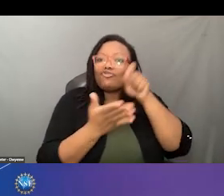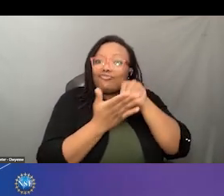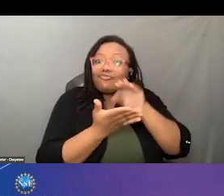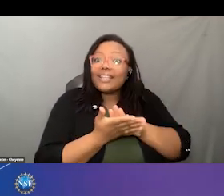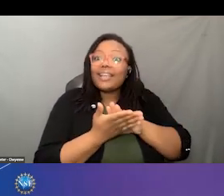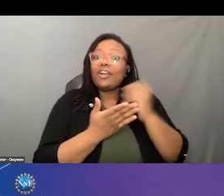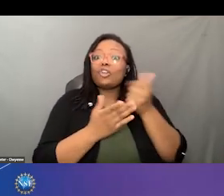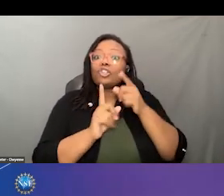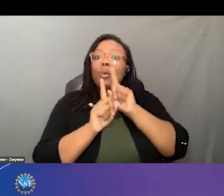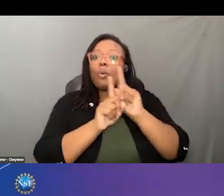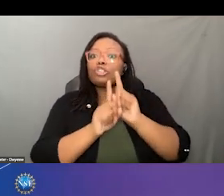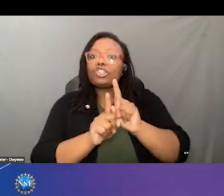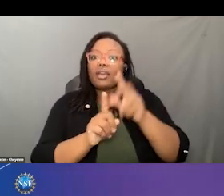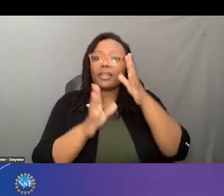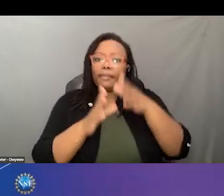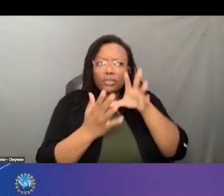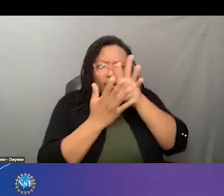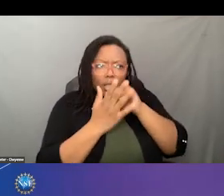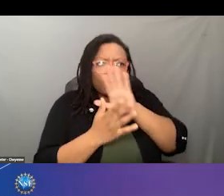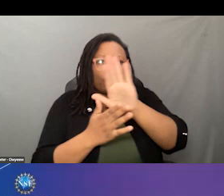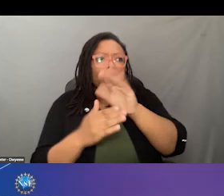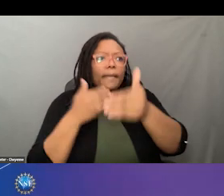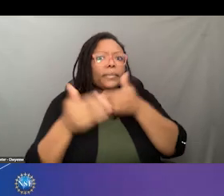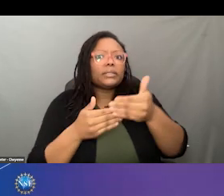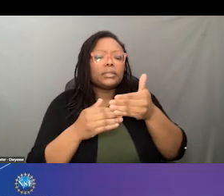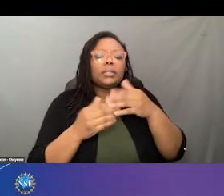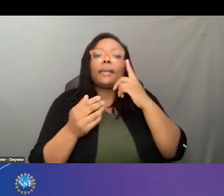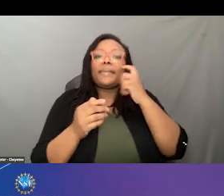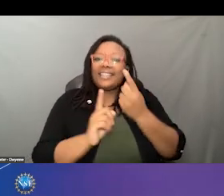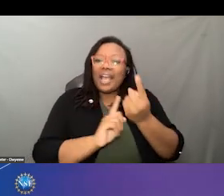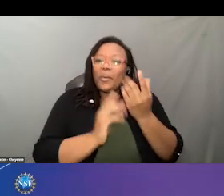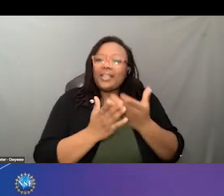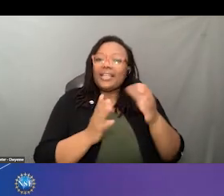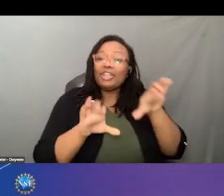Or you have someone shadow that person and learn those procedures because that one little thing